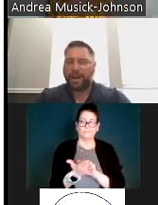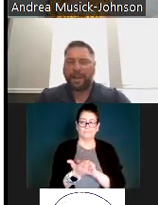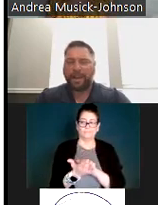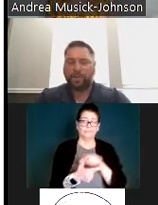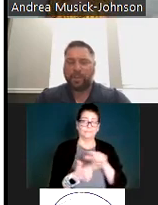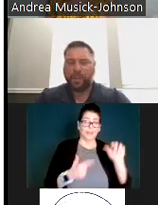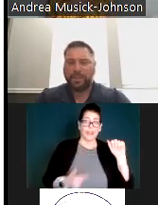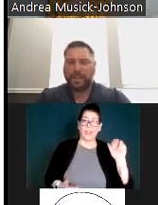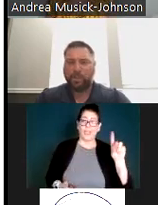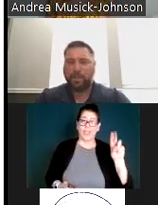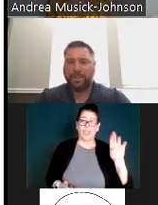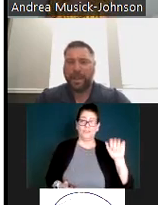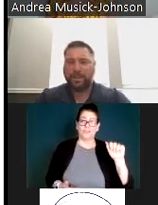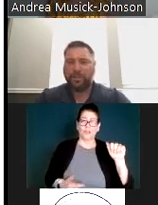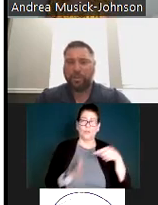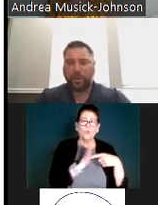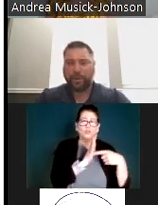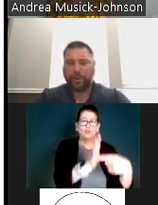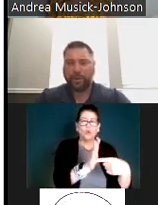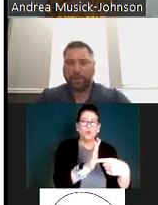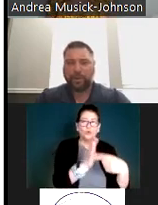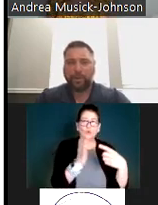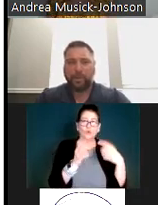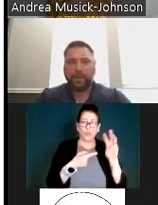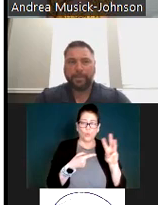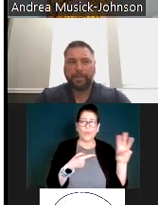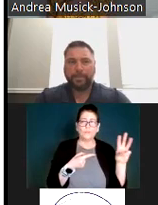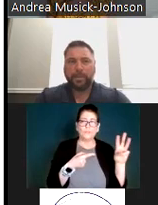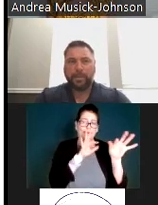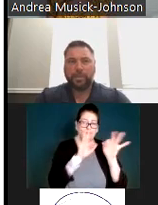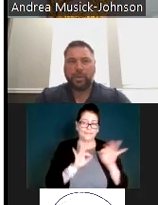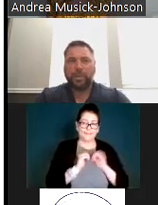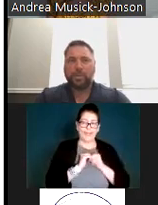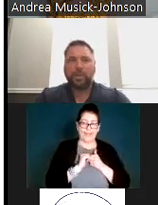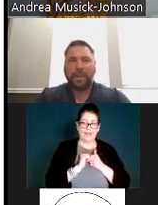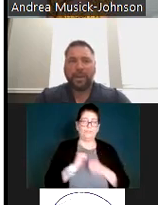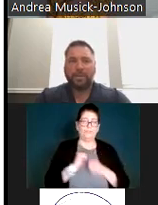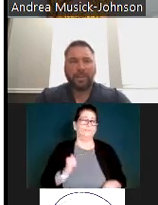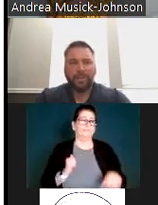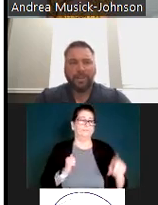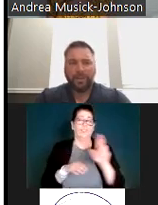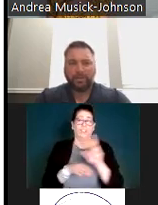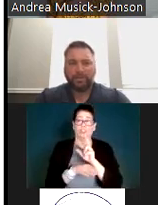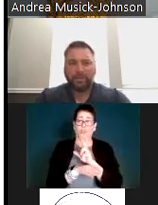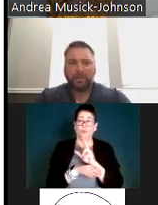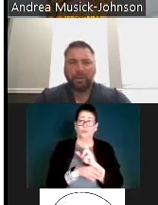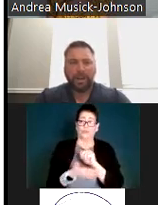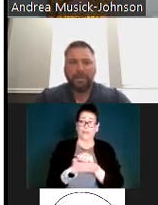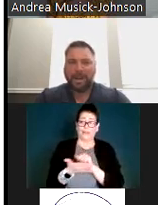VINE accounts when she does the website tutorial. So a user account is confidential. Your name and